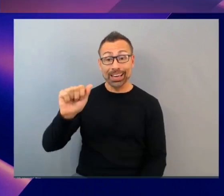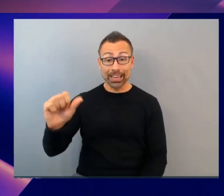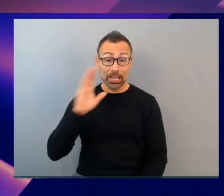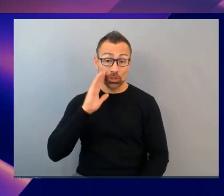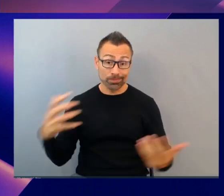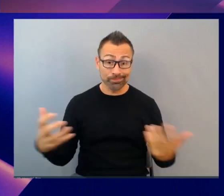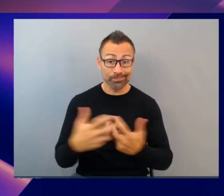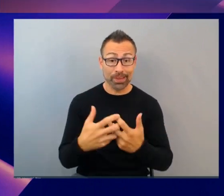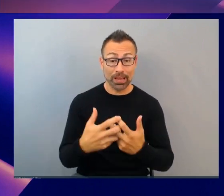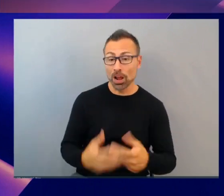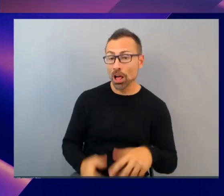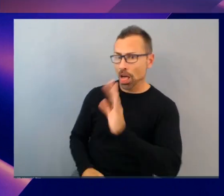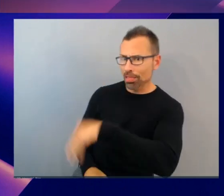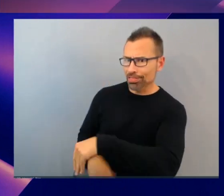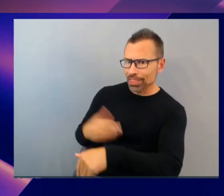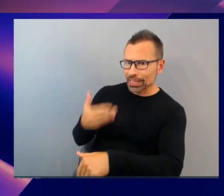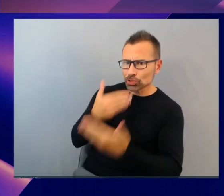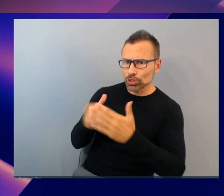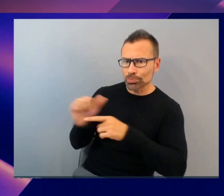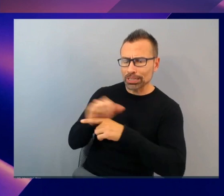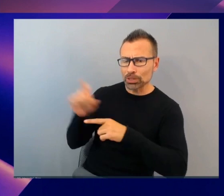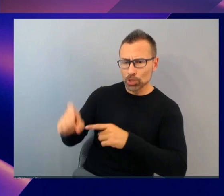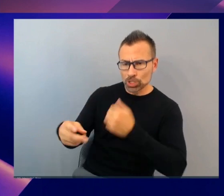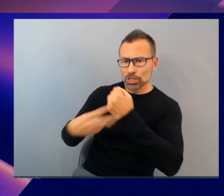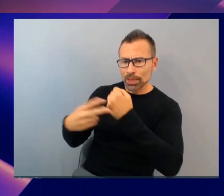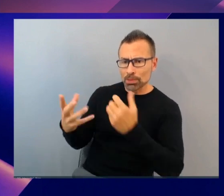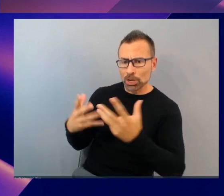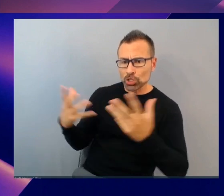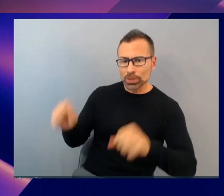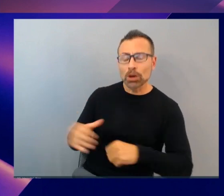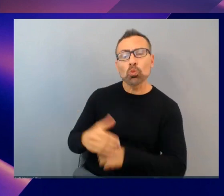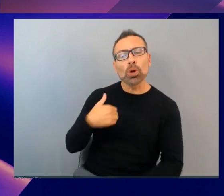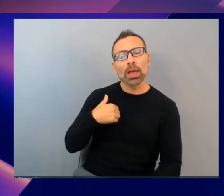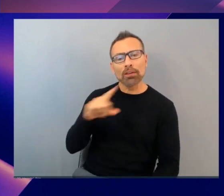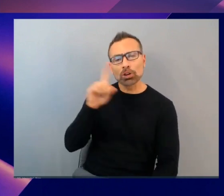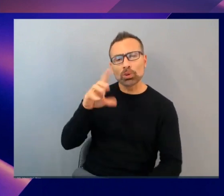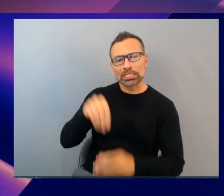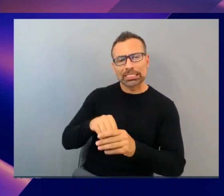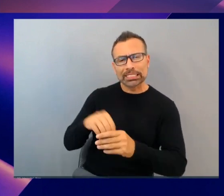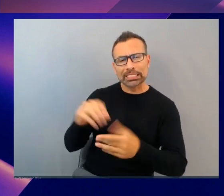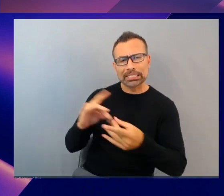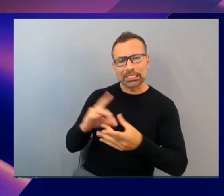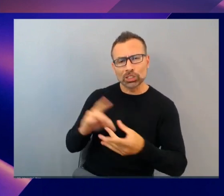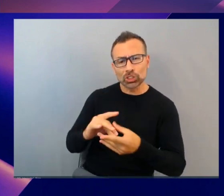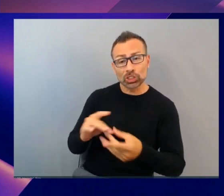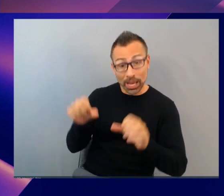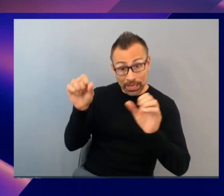We have a question here in the chat from Edgar's Razor. I think there's a question earlier about if you can play "Cloud Quest" any time,